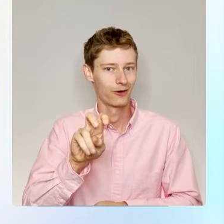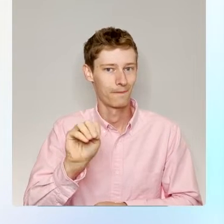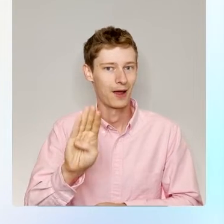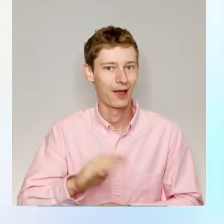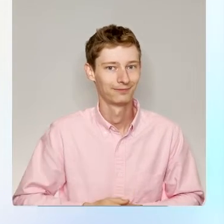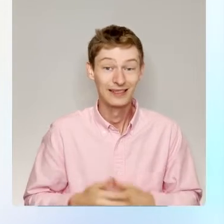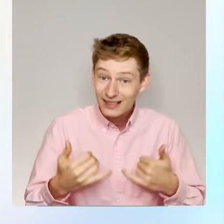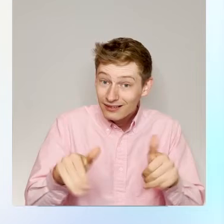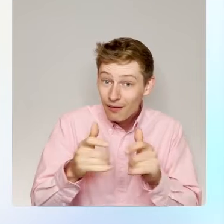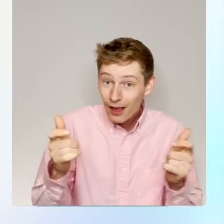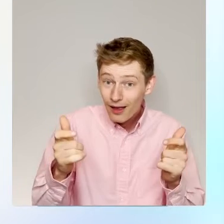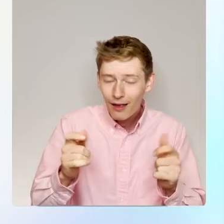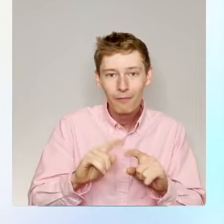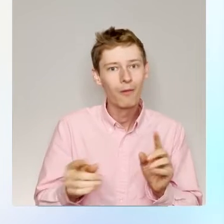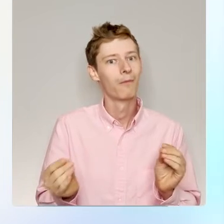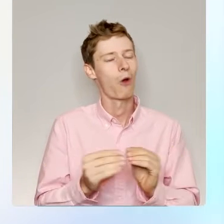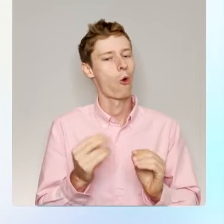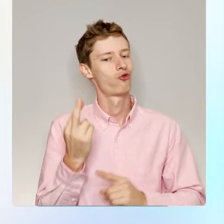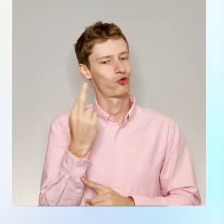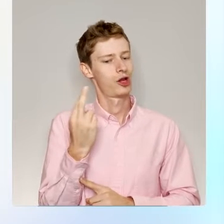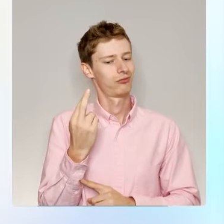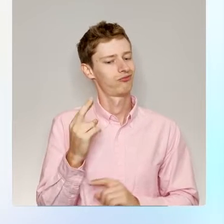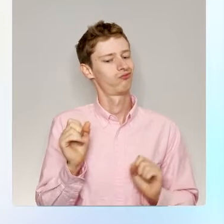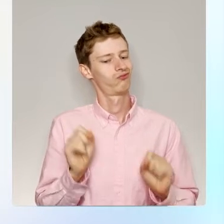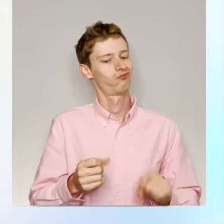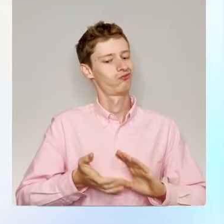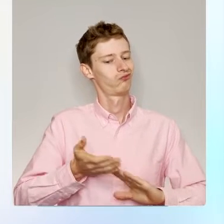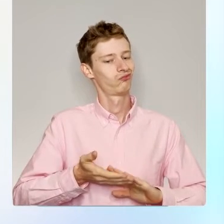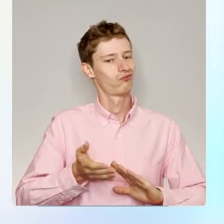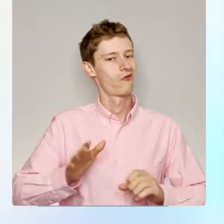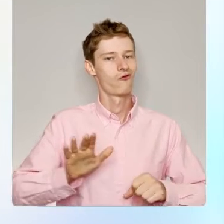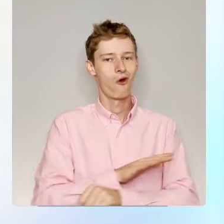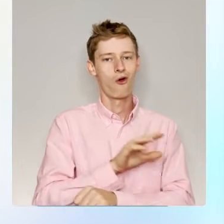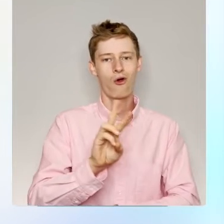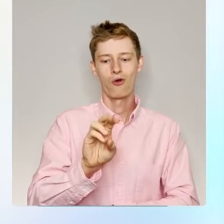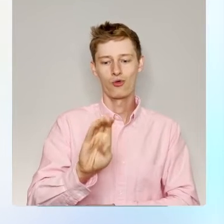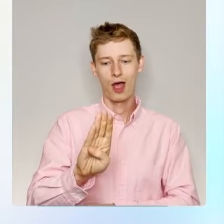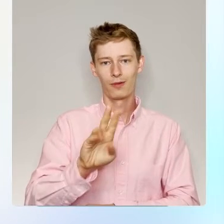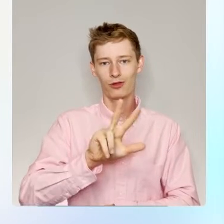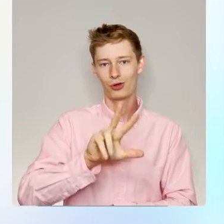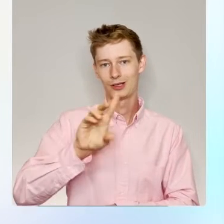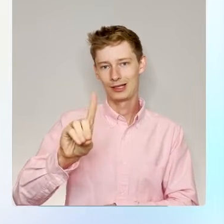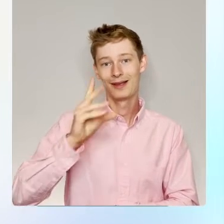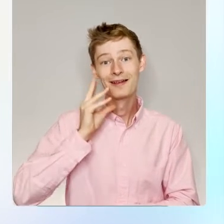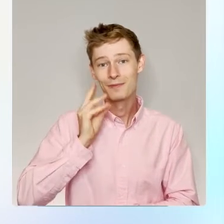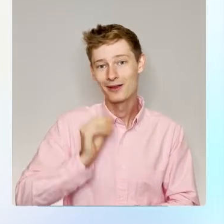Like with models, we needed to figure out what file format to store our audio in. Browsers historically tended